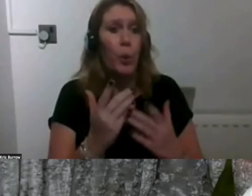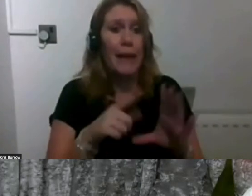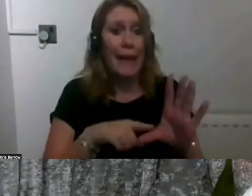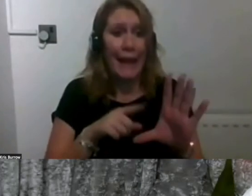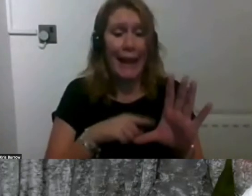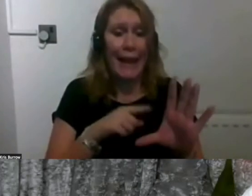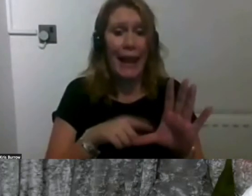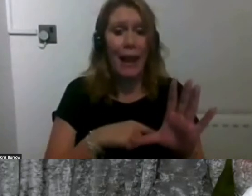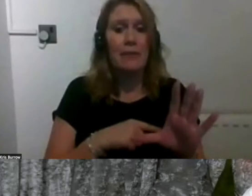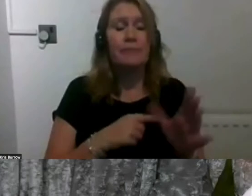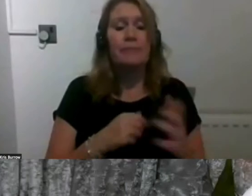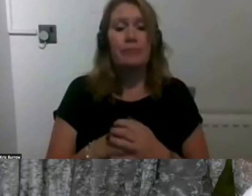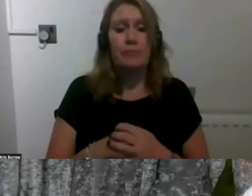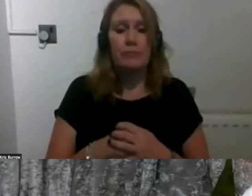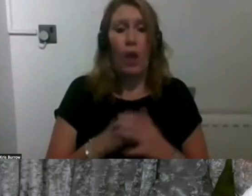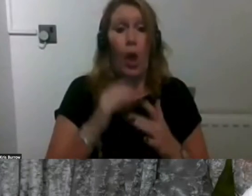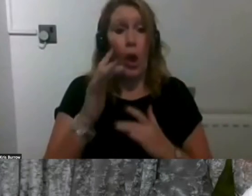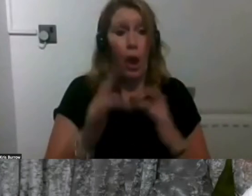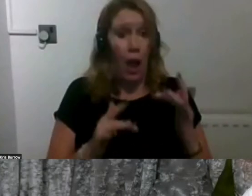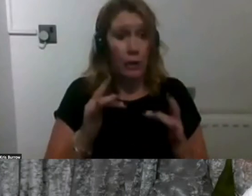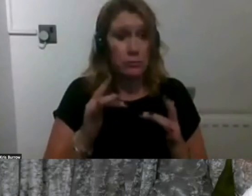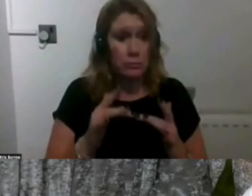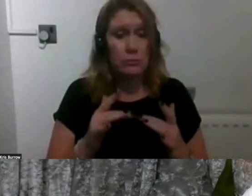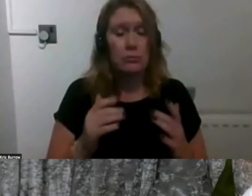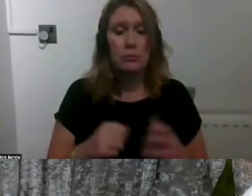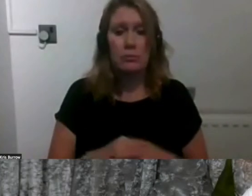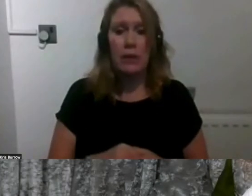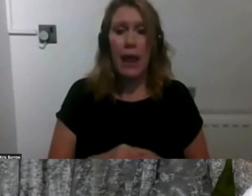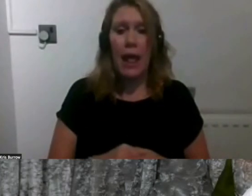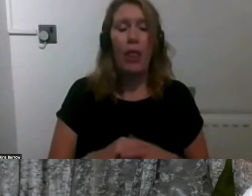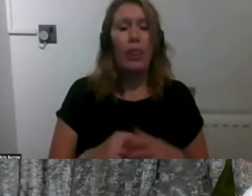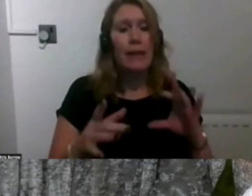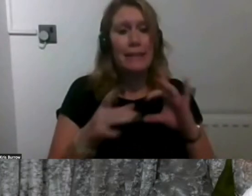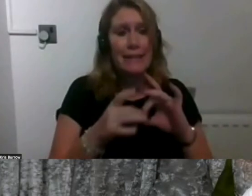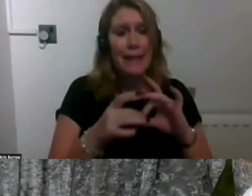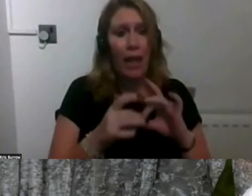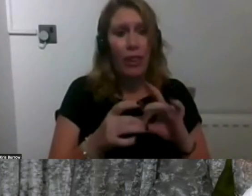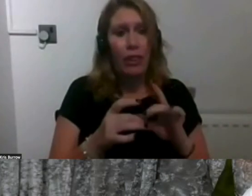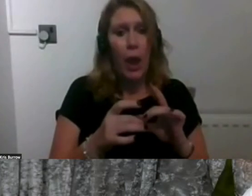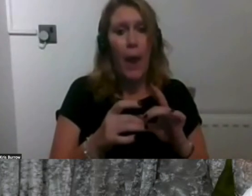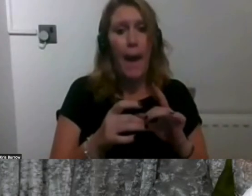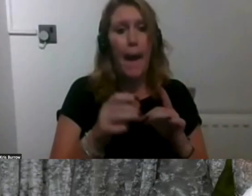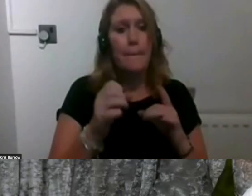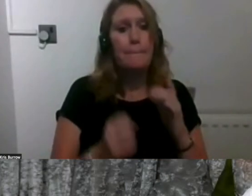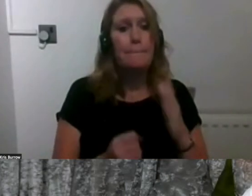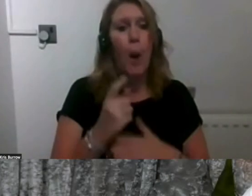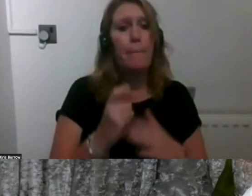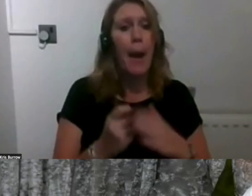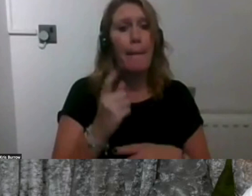to. The Together Pop-Up Poetry club runs on a Wednesday morning by telephone. We